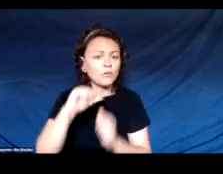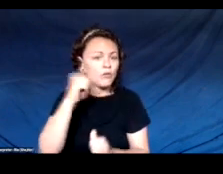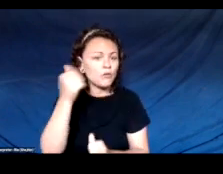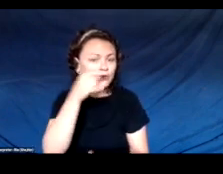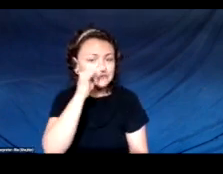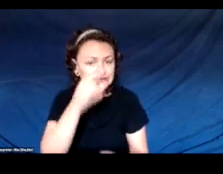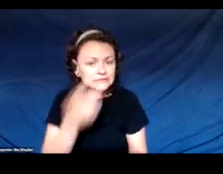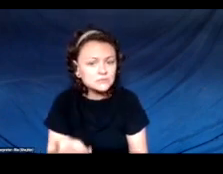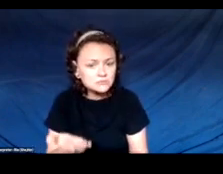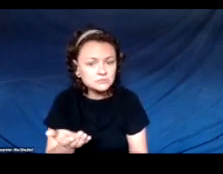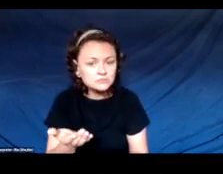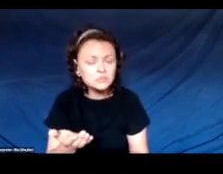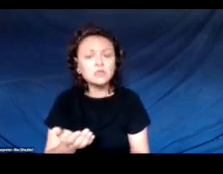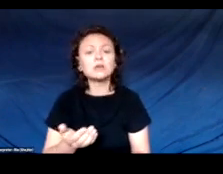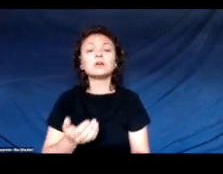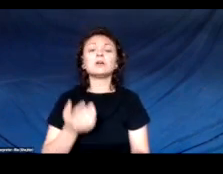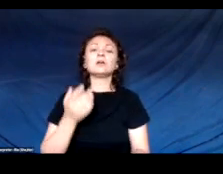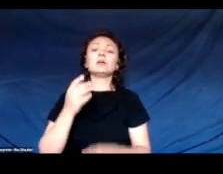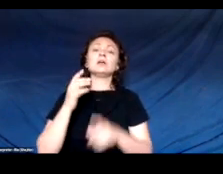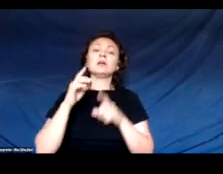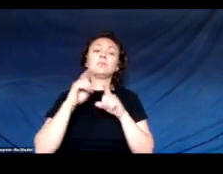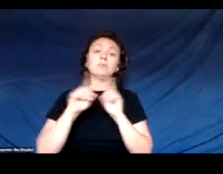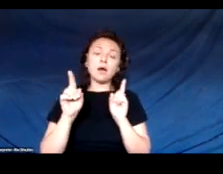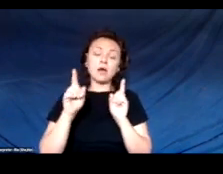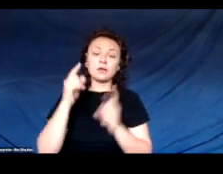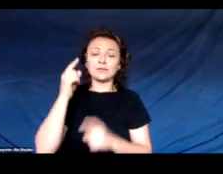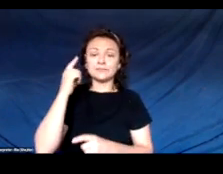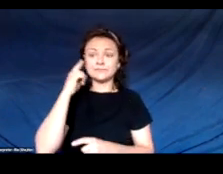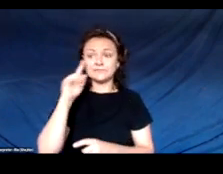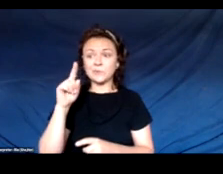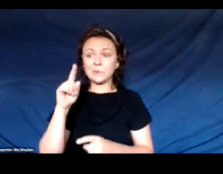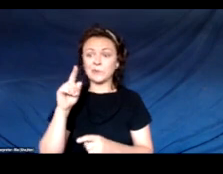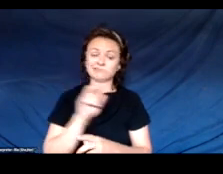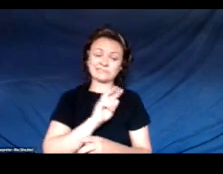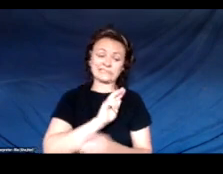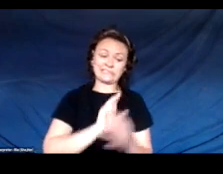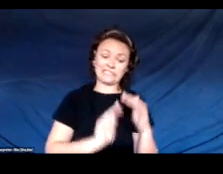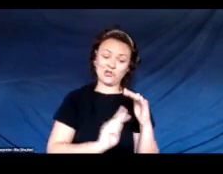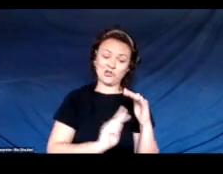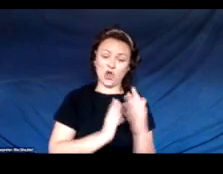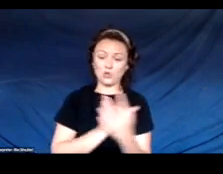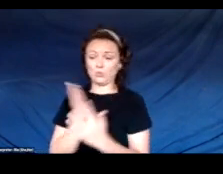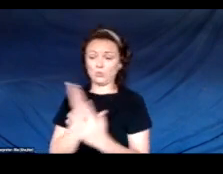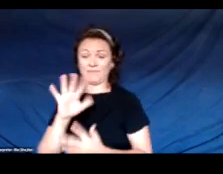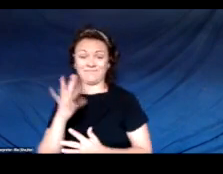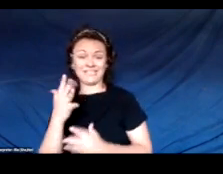But for me, like maybe kindergarten through fifth grade, it was terrifying.